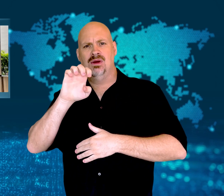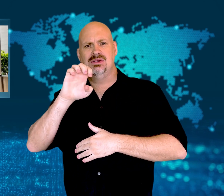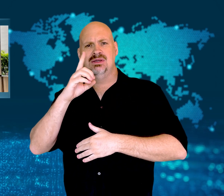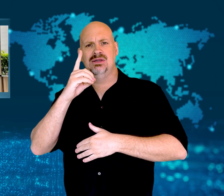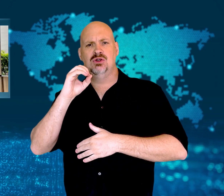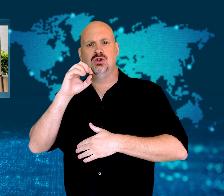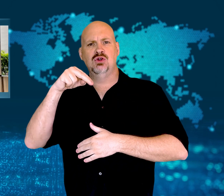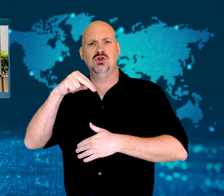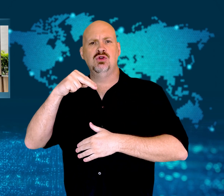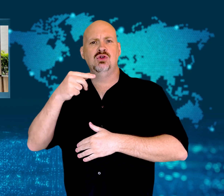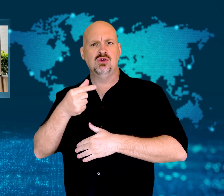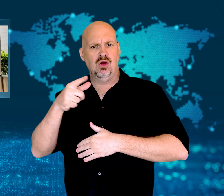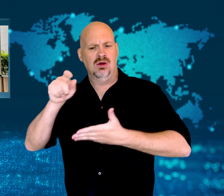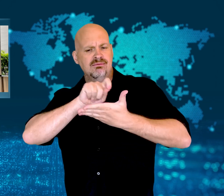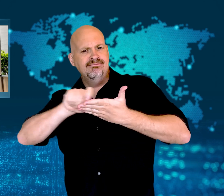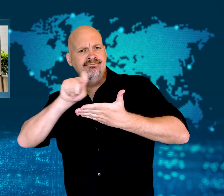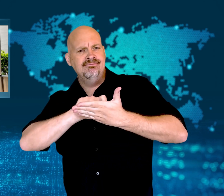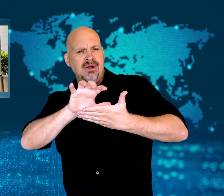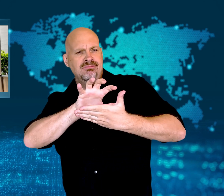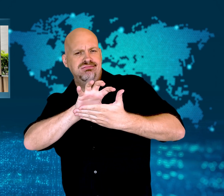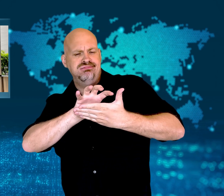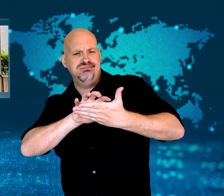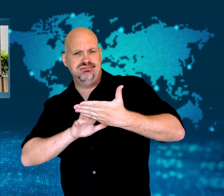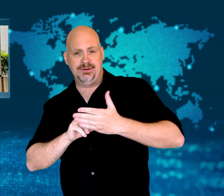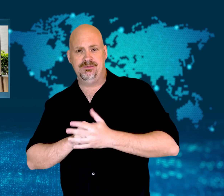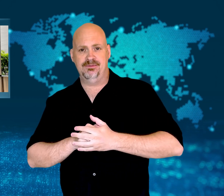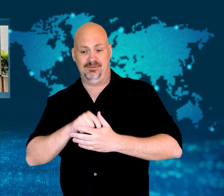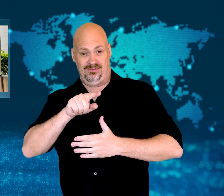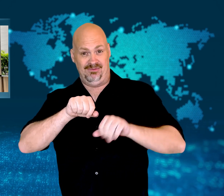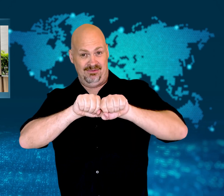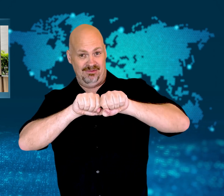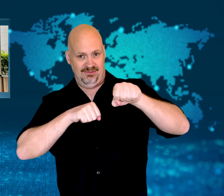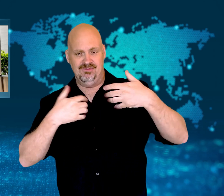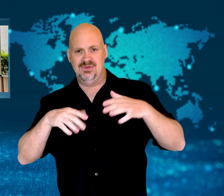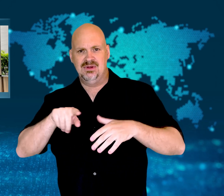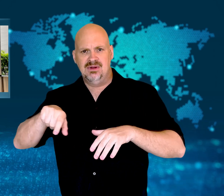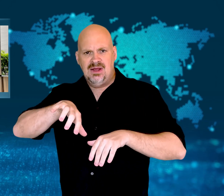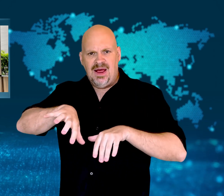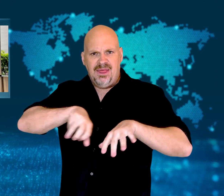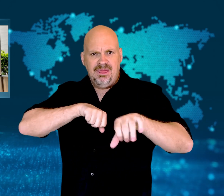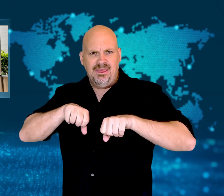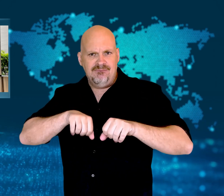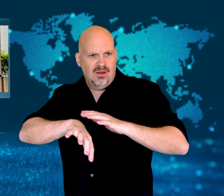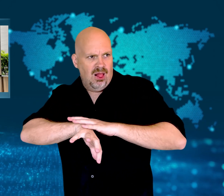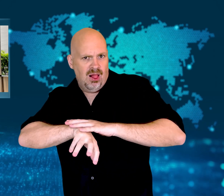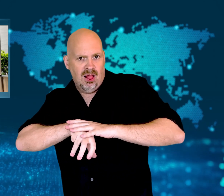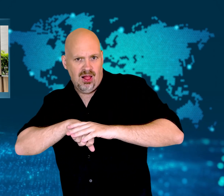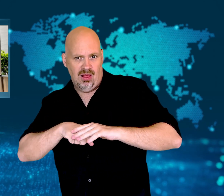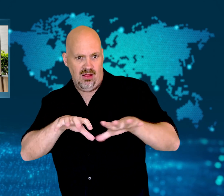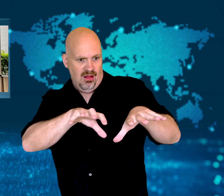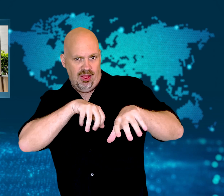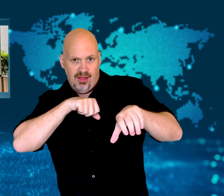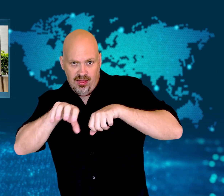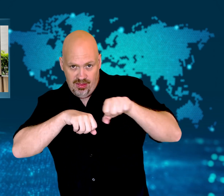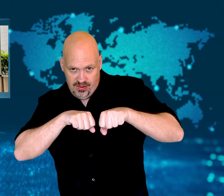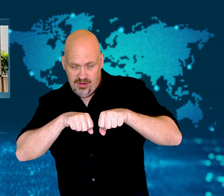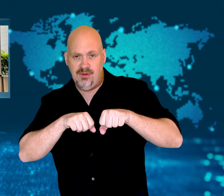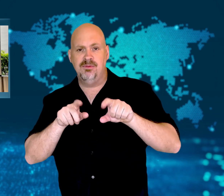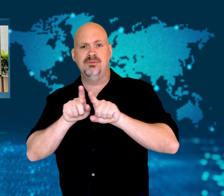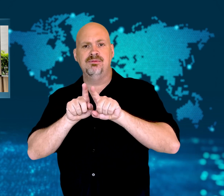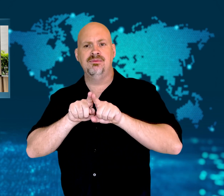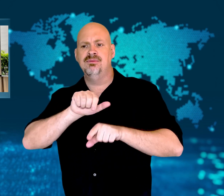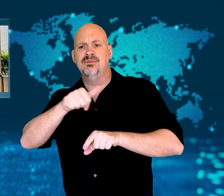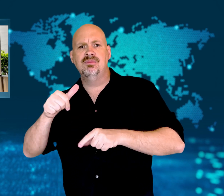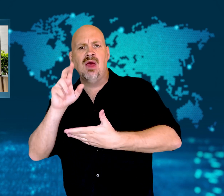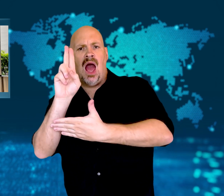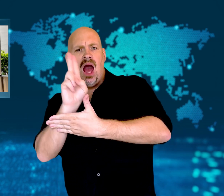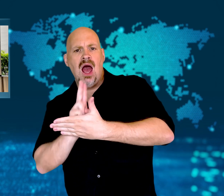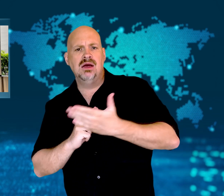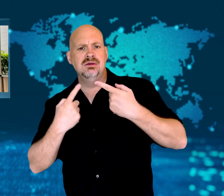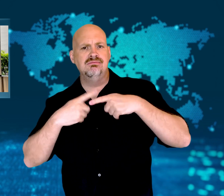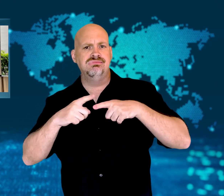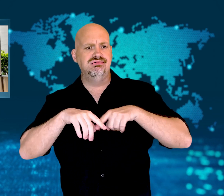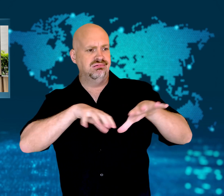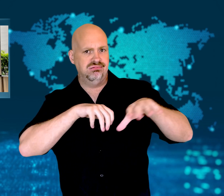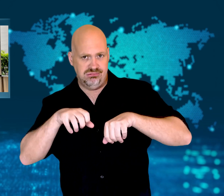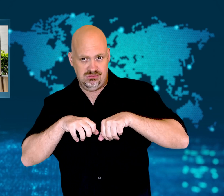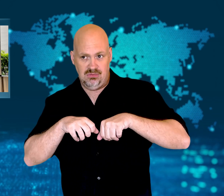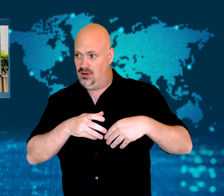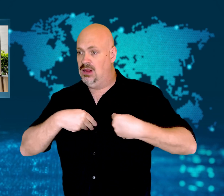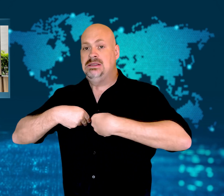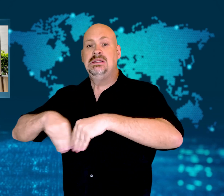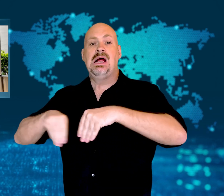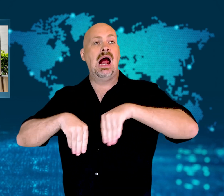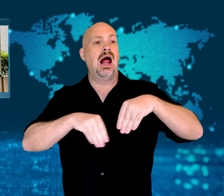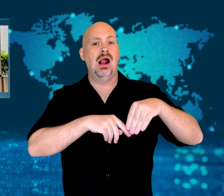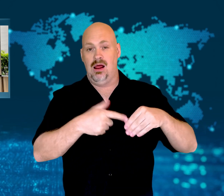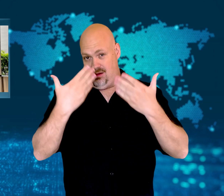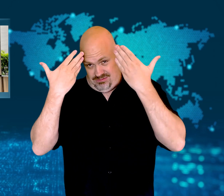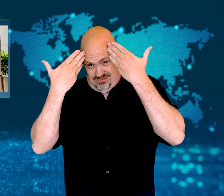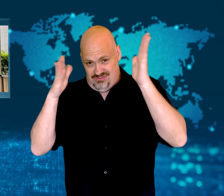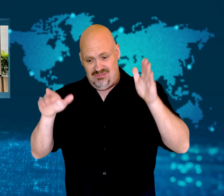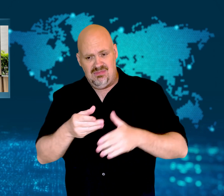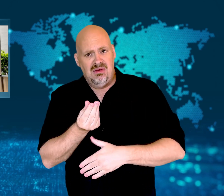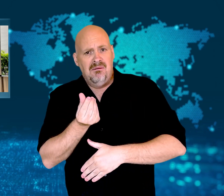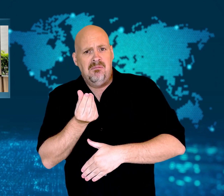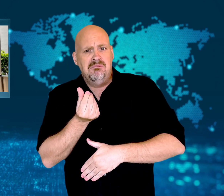It was stolen by thieves along with other artwork.